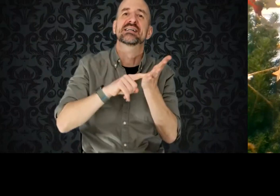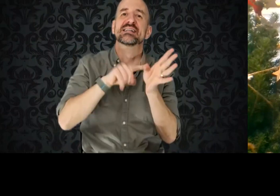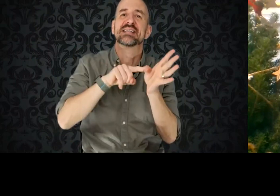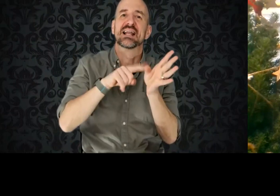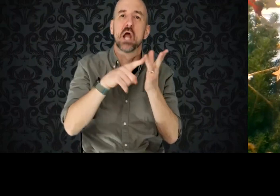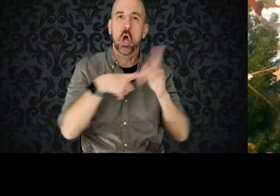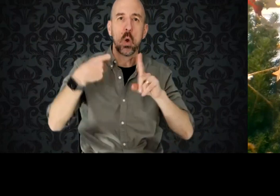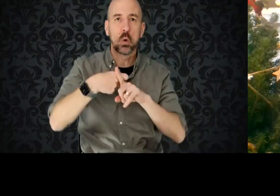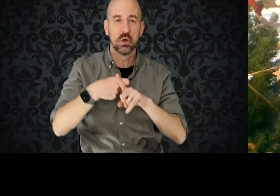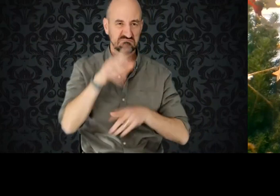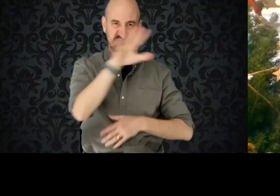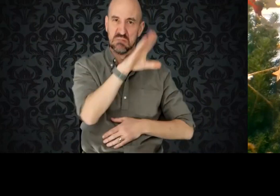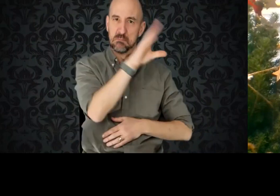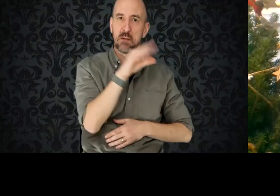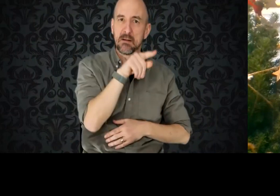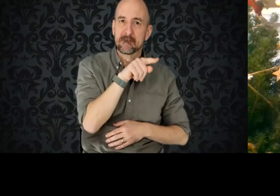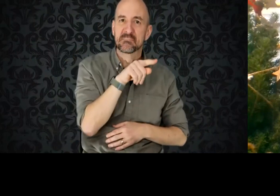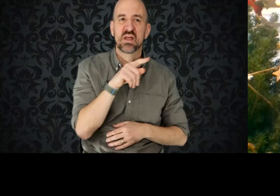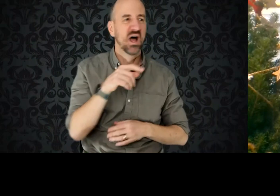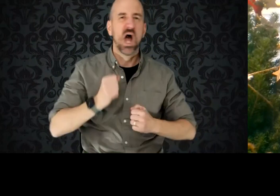Birmingham, because that is very, but it is our